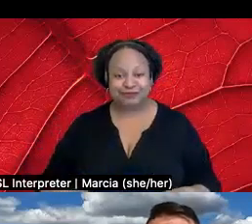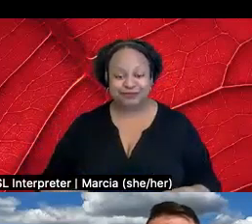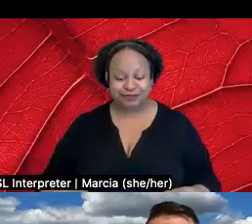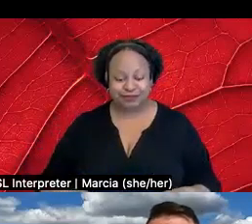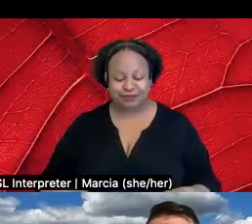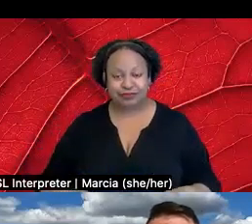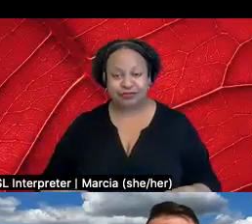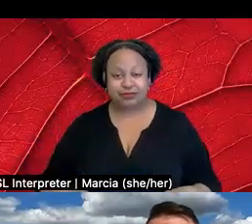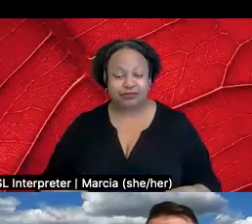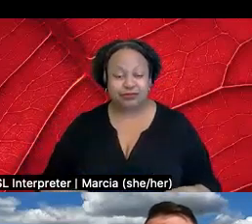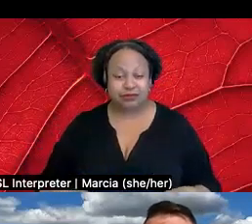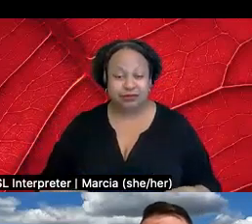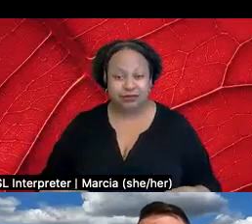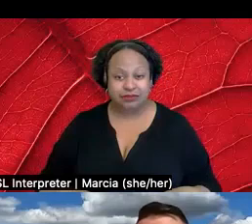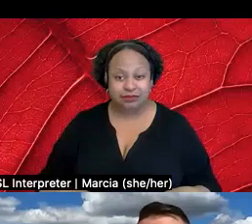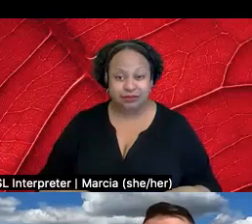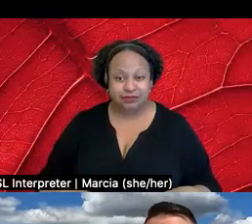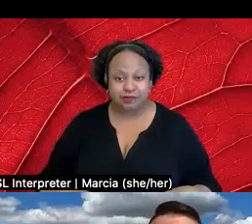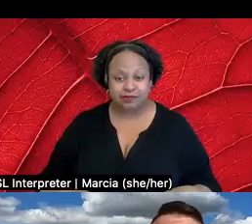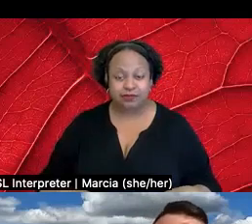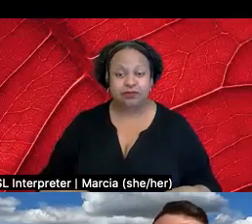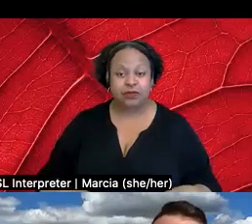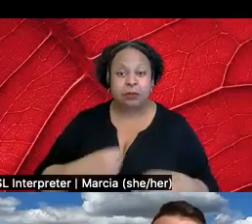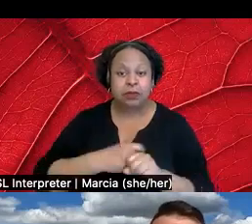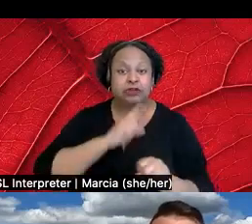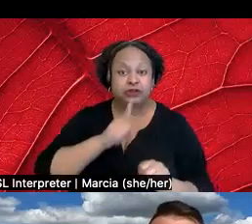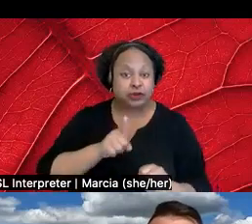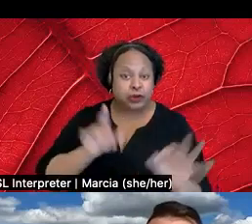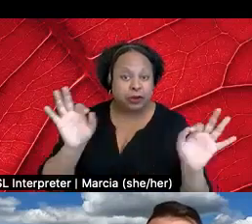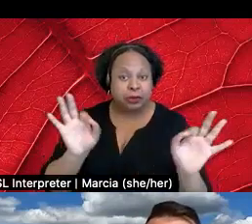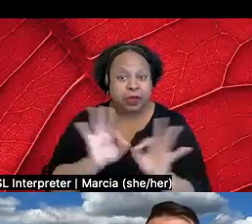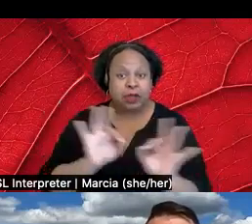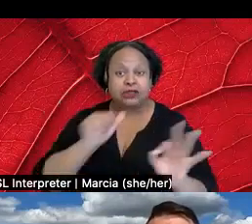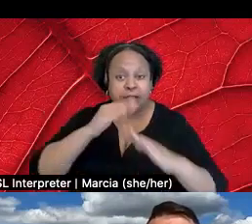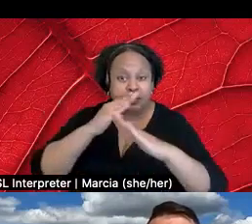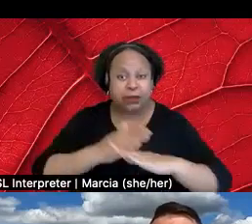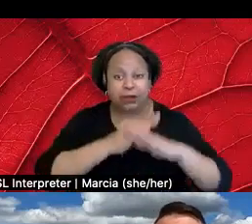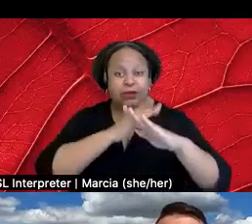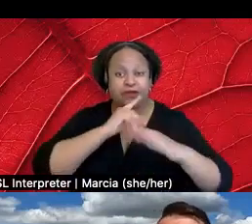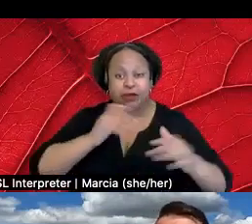In an effort to ensure cost is not a barrier to our gathering and learning, we've been able to